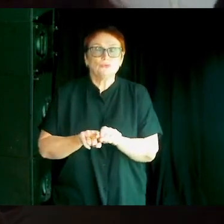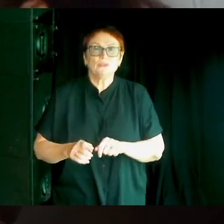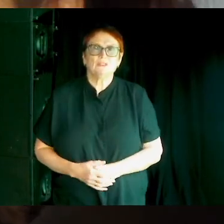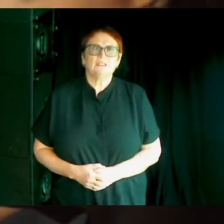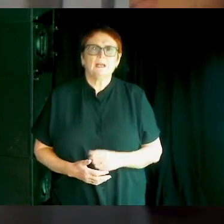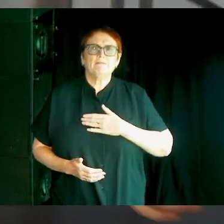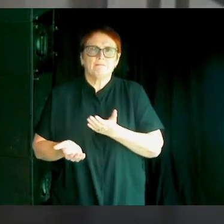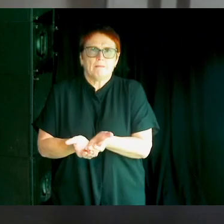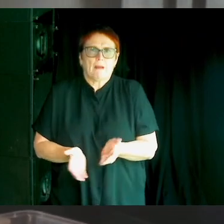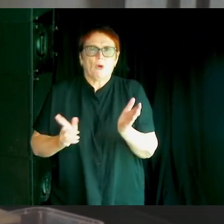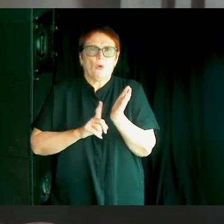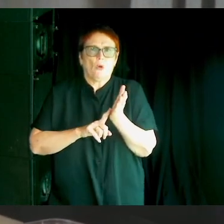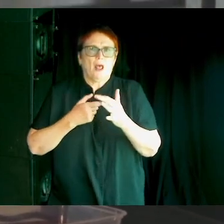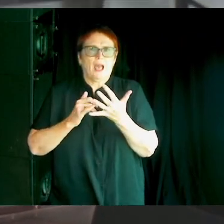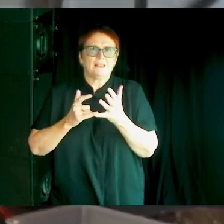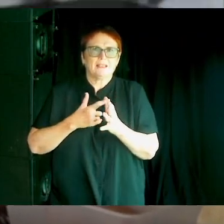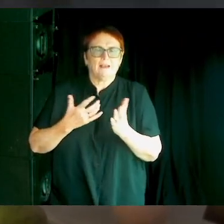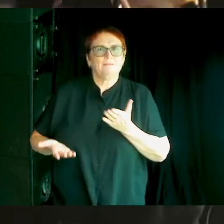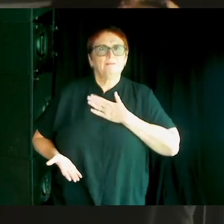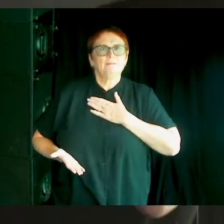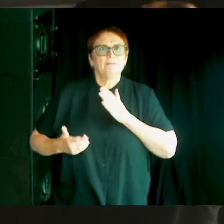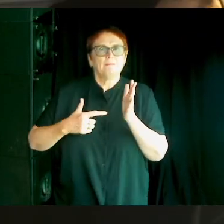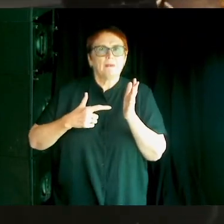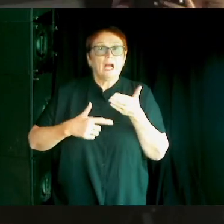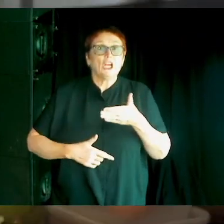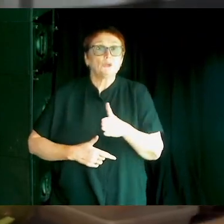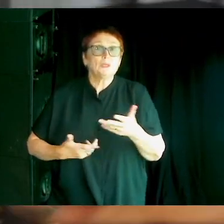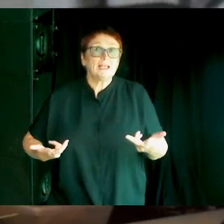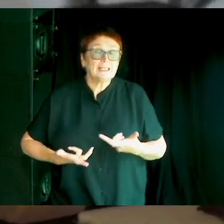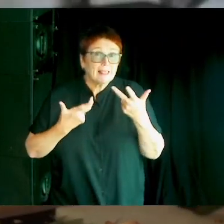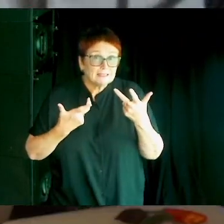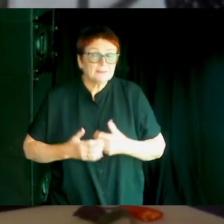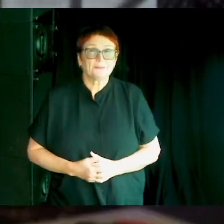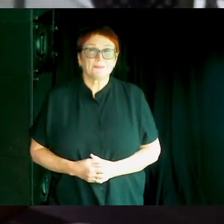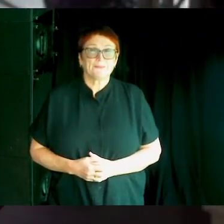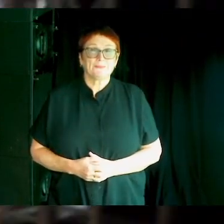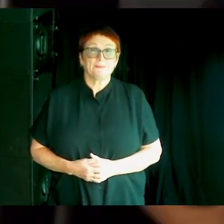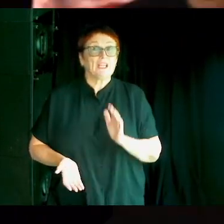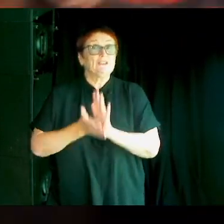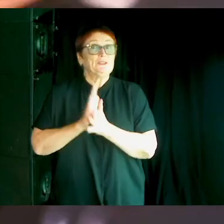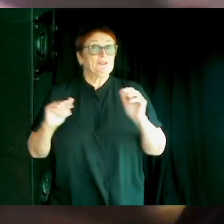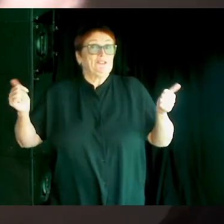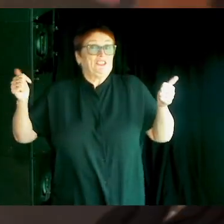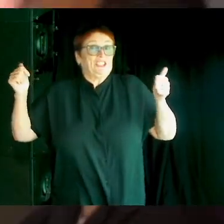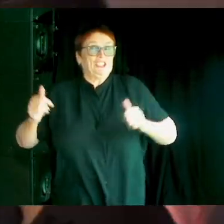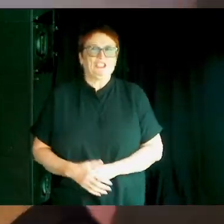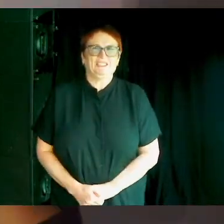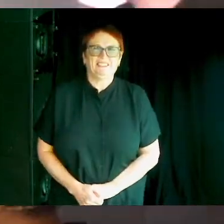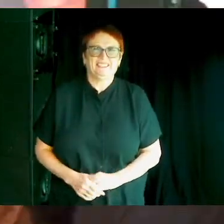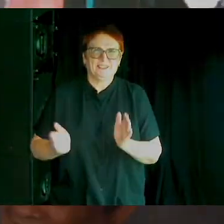of laksa yeah and this is my tuna salad and the egg so we're done we're done yay shall we taste